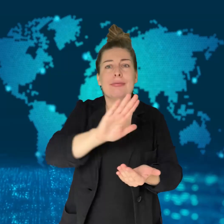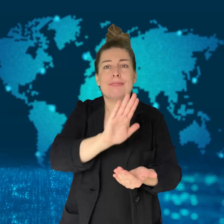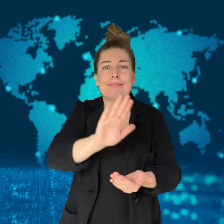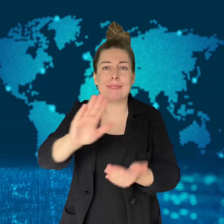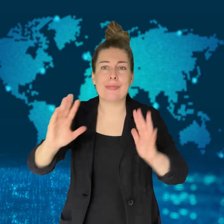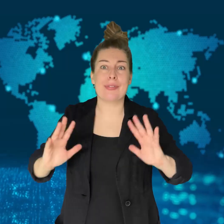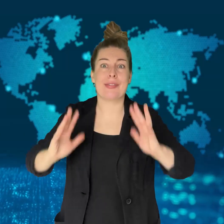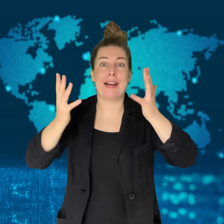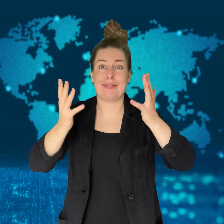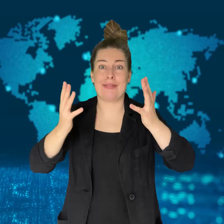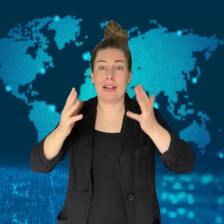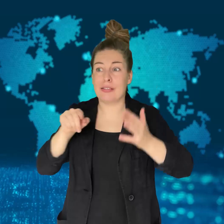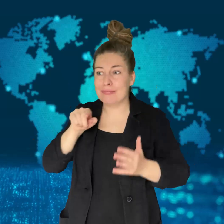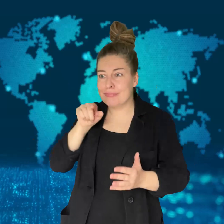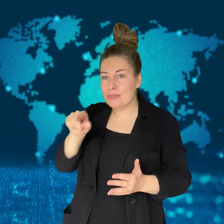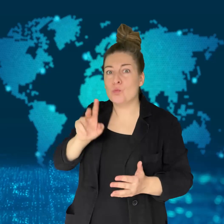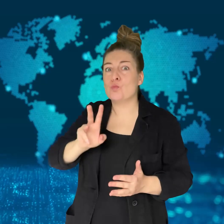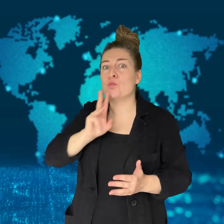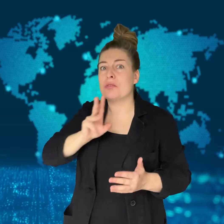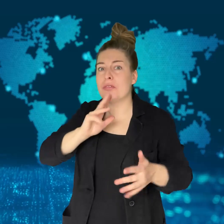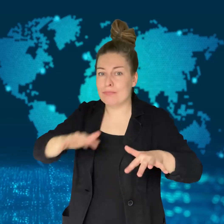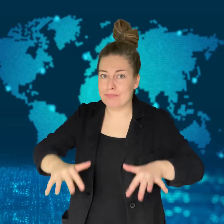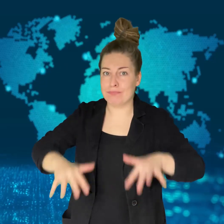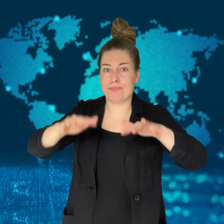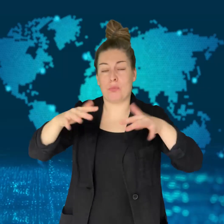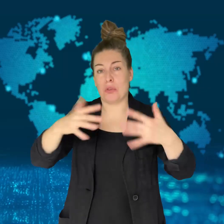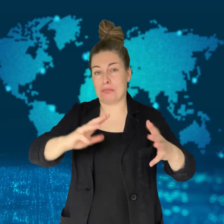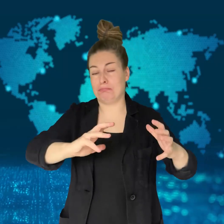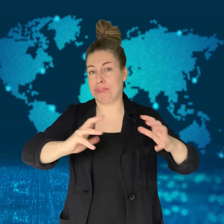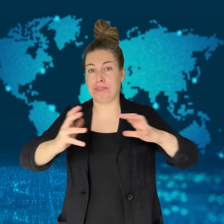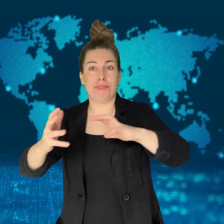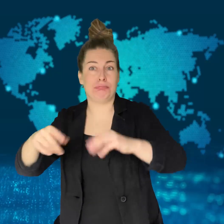Thousands of others had their lives ruined by the devastating floods.